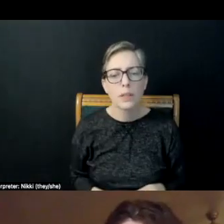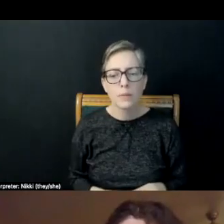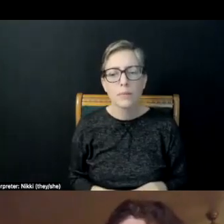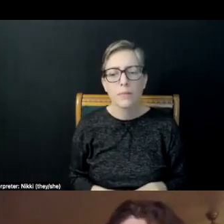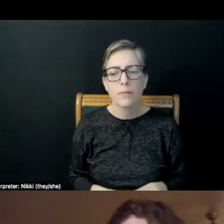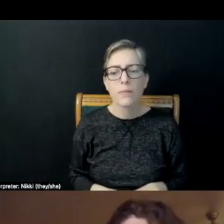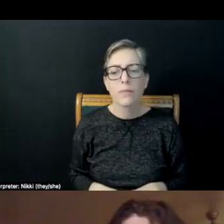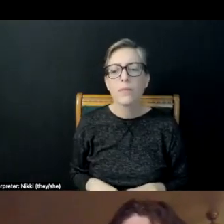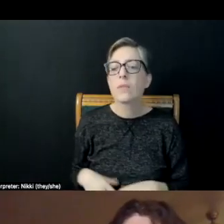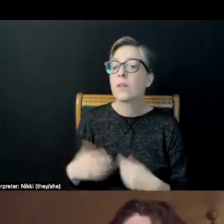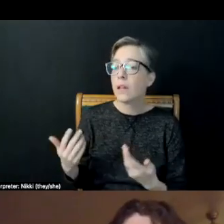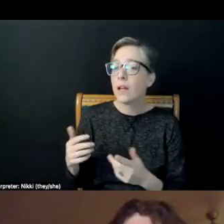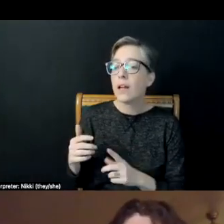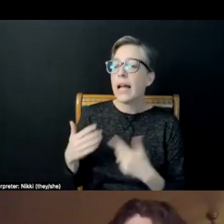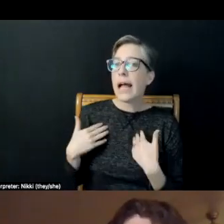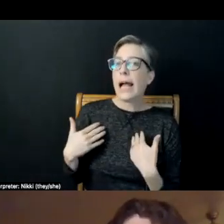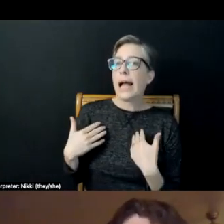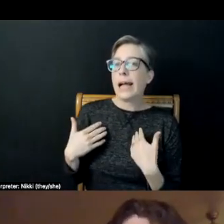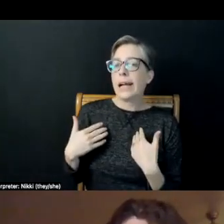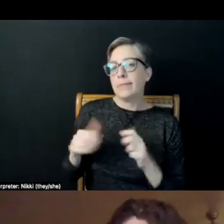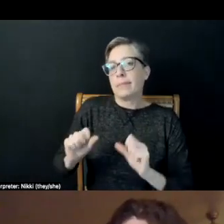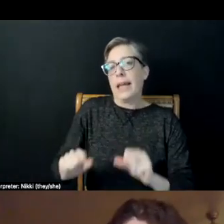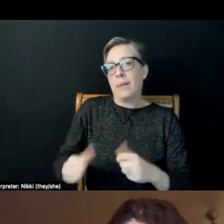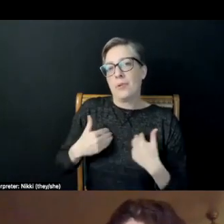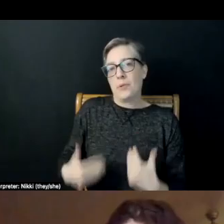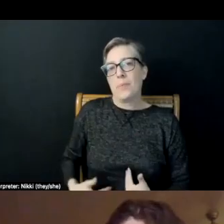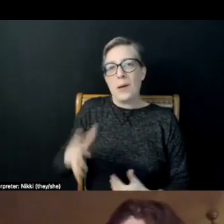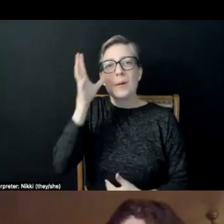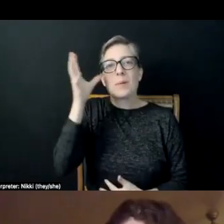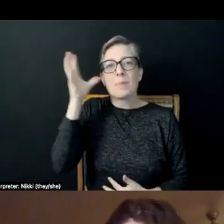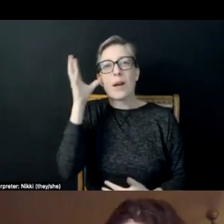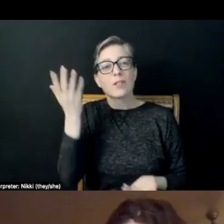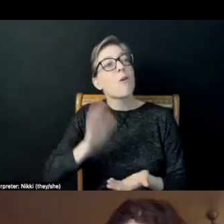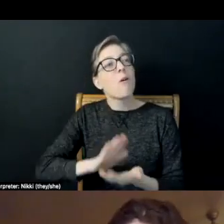But for us, it was just evidence that I would be unsuccessful alone.